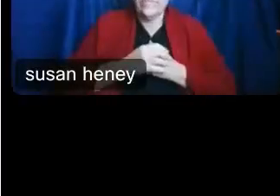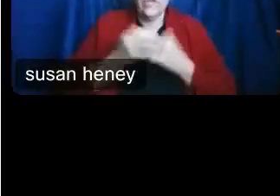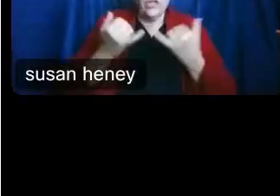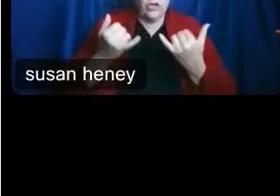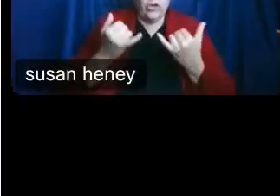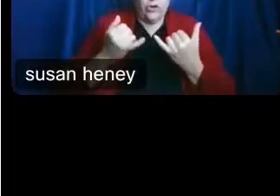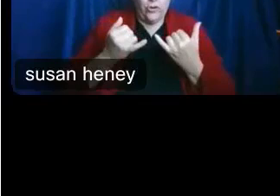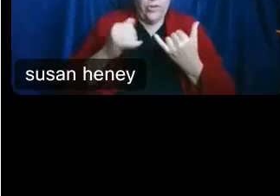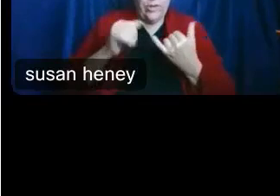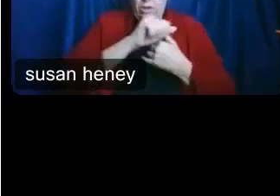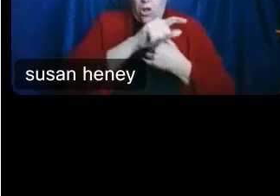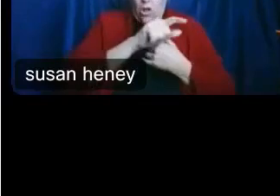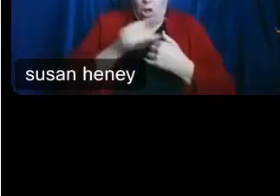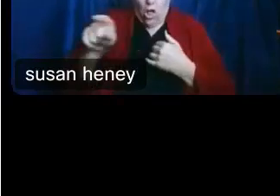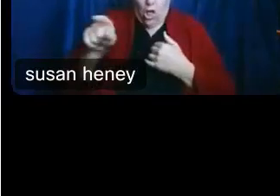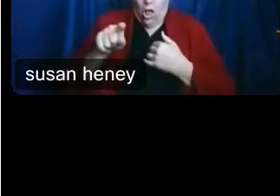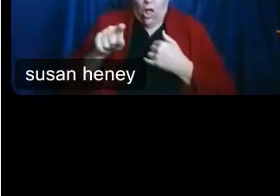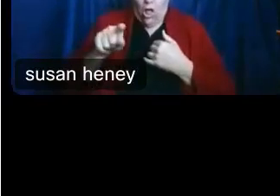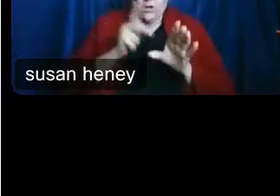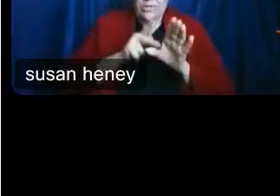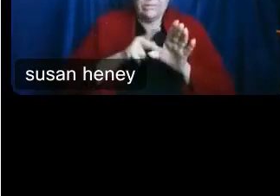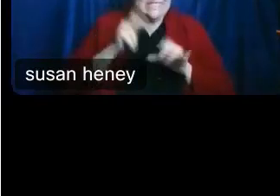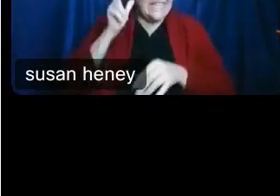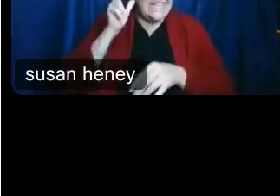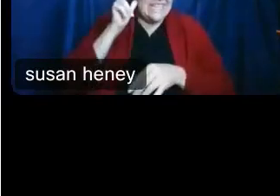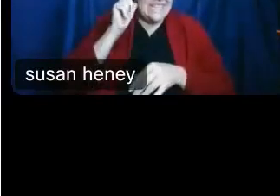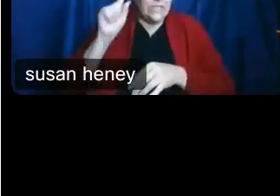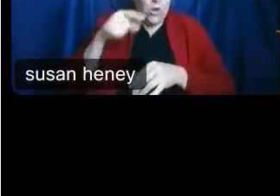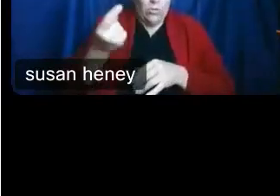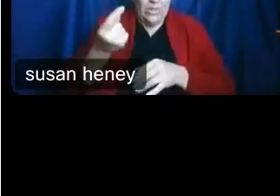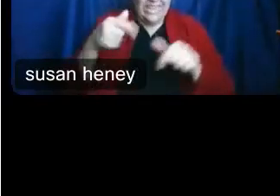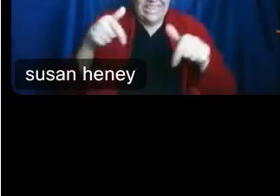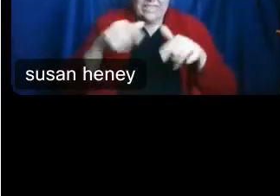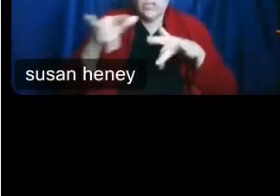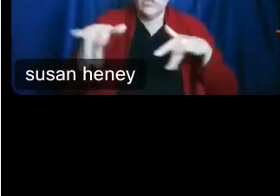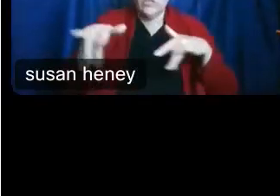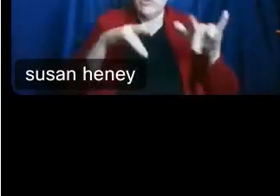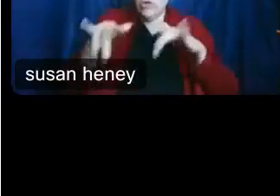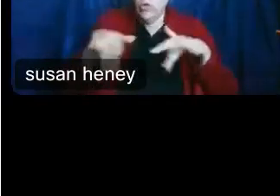only mode. Today's webinar is being recorded and the recording will be posted publicly.